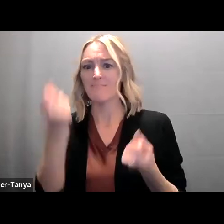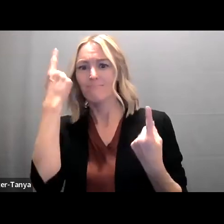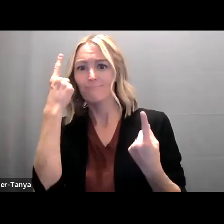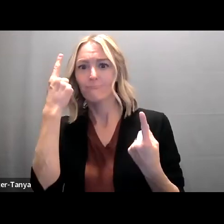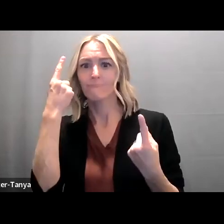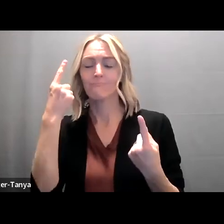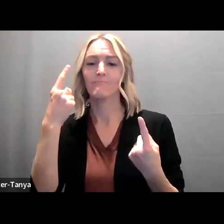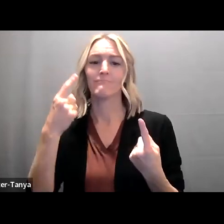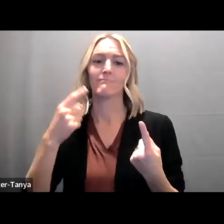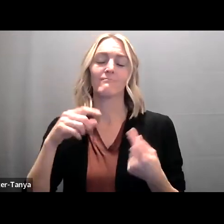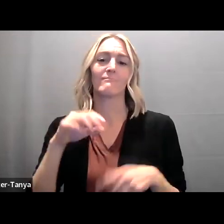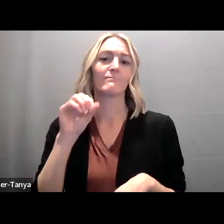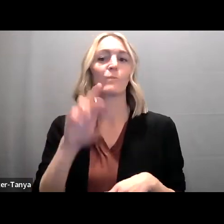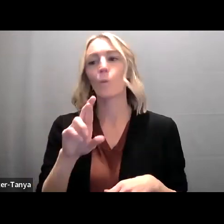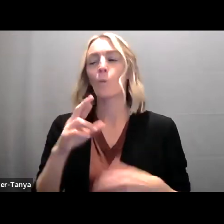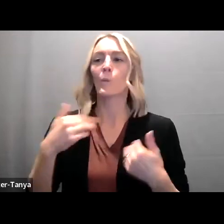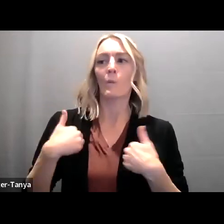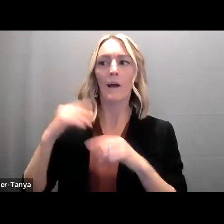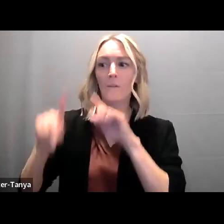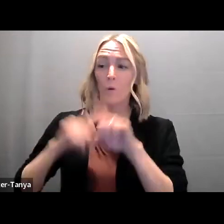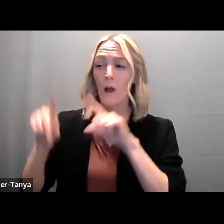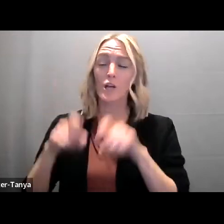Or I have these questions, can you walk me through this.